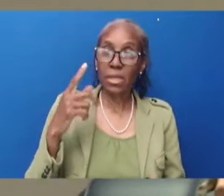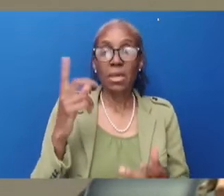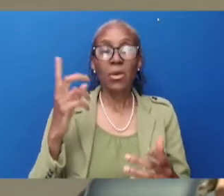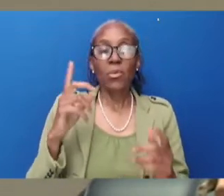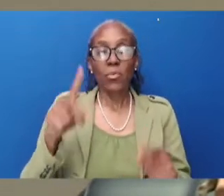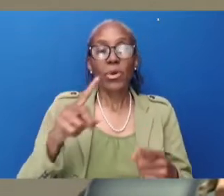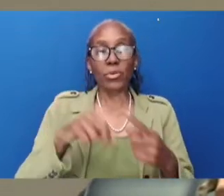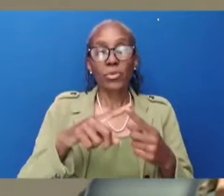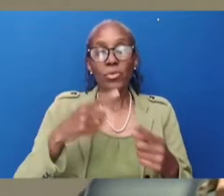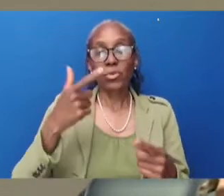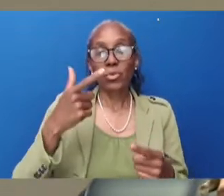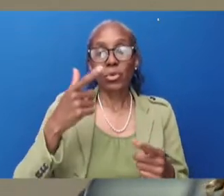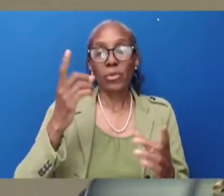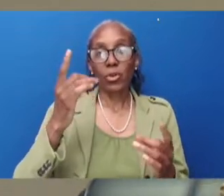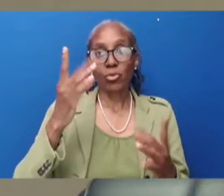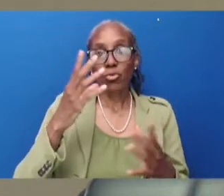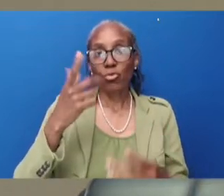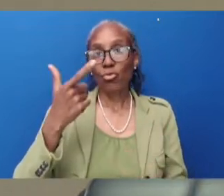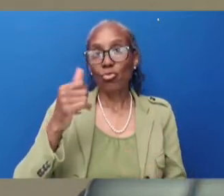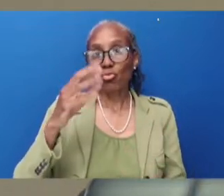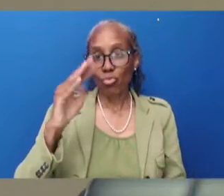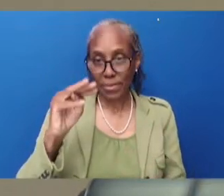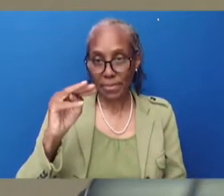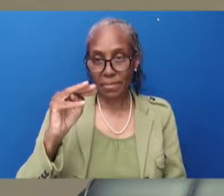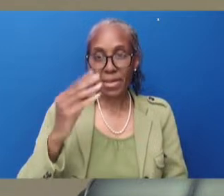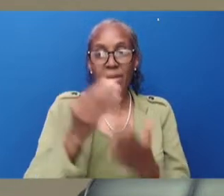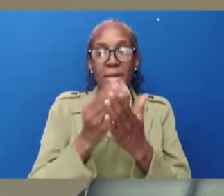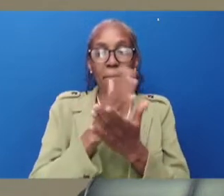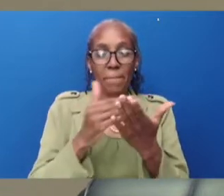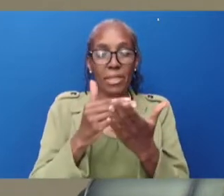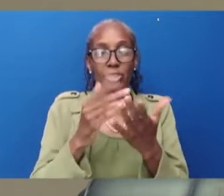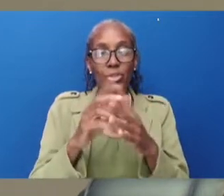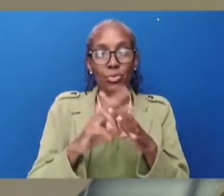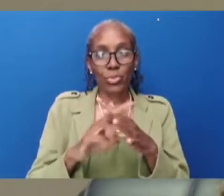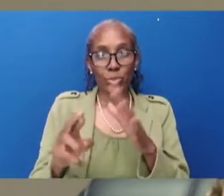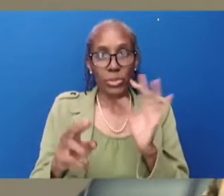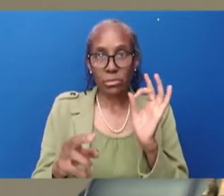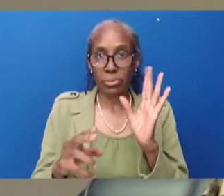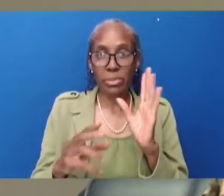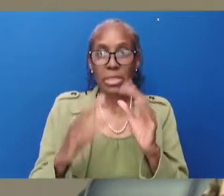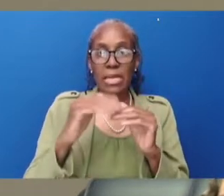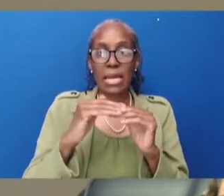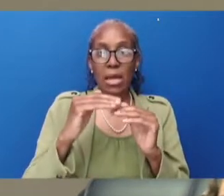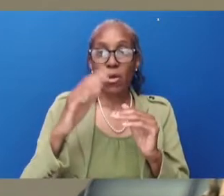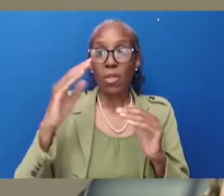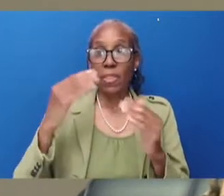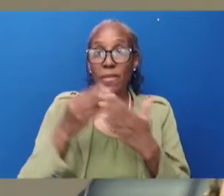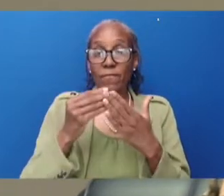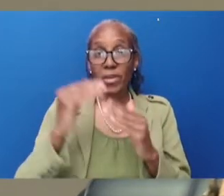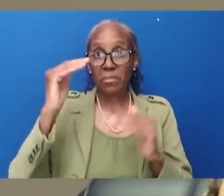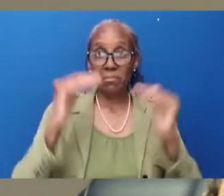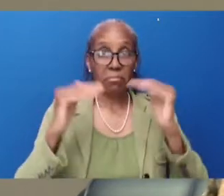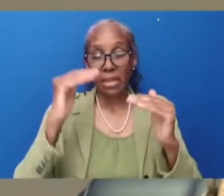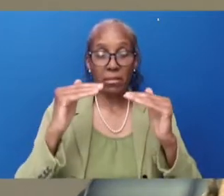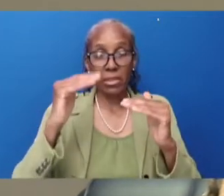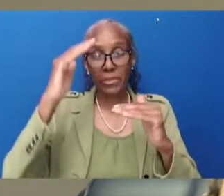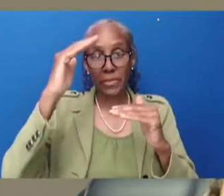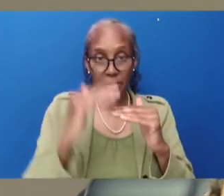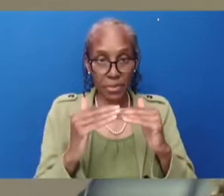YES. COMMISSIONER LEAKE'S QUESTION, THAT'S WHAT I WAS THINKING. WHEN WE WERE AT THE GRIM BUDGET